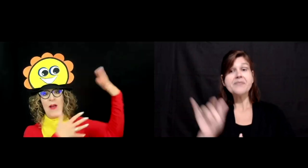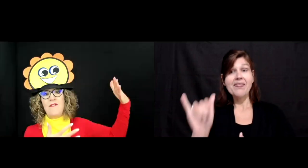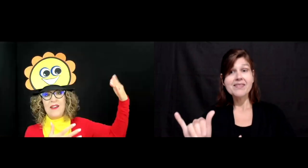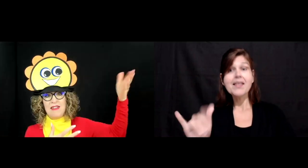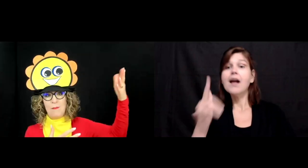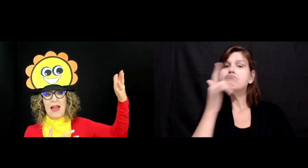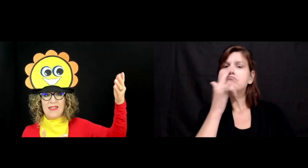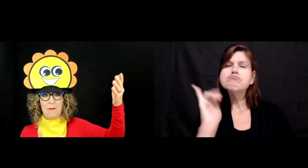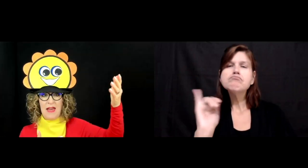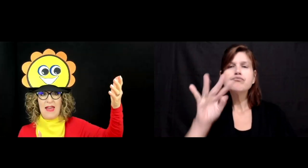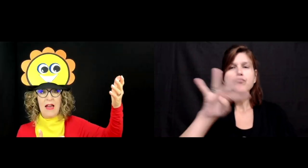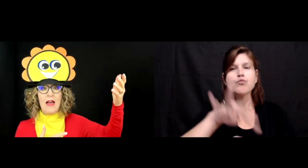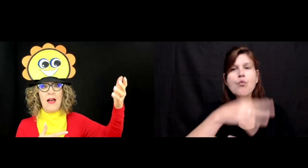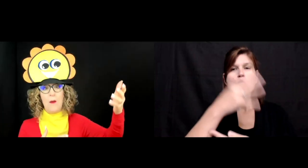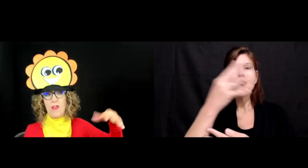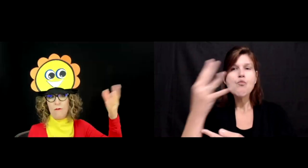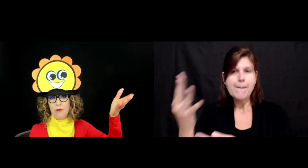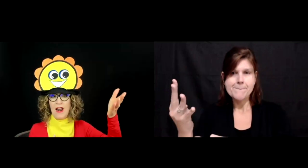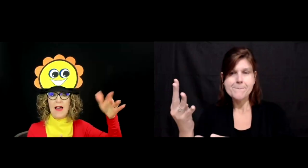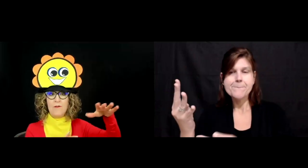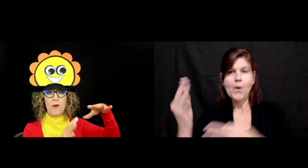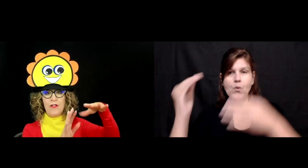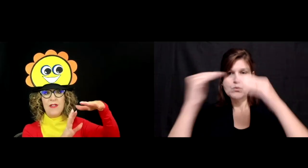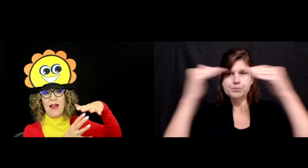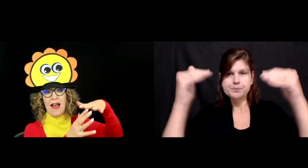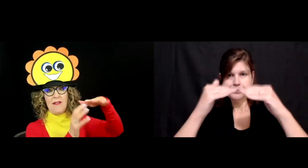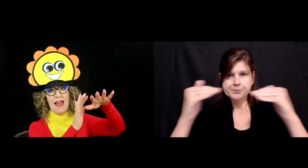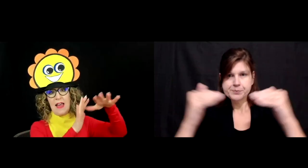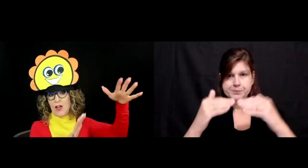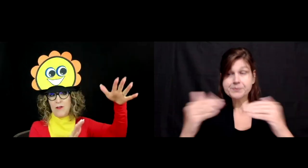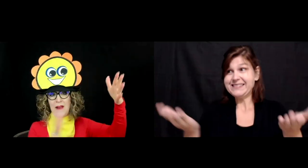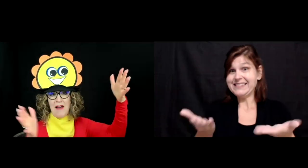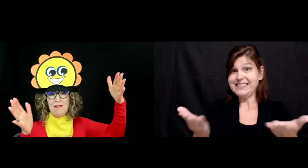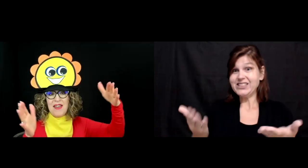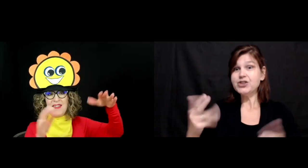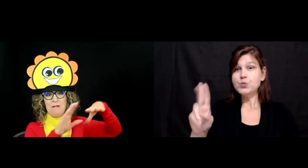We have a display team here with our Royal Air Force and they, you probably have something similar,